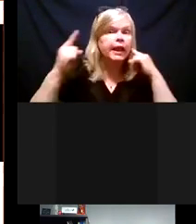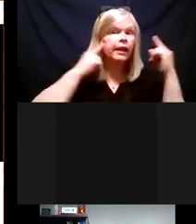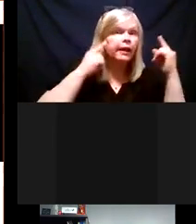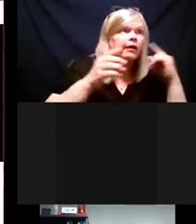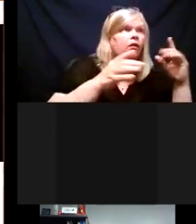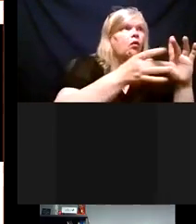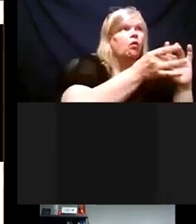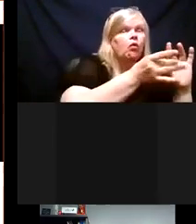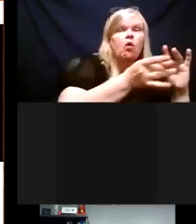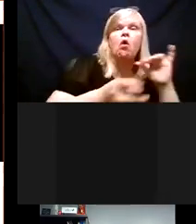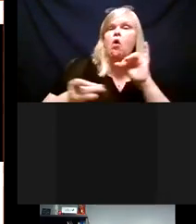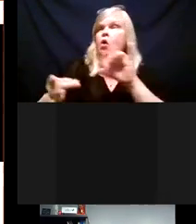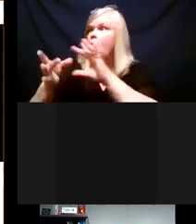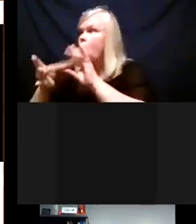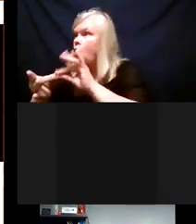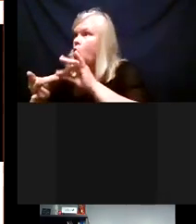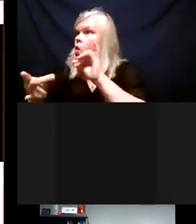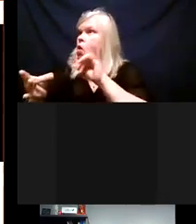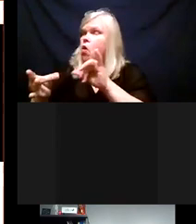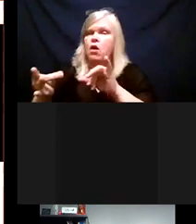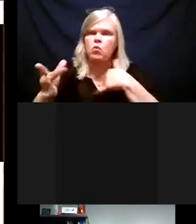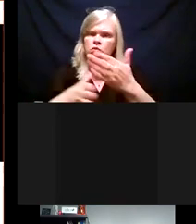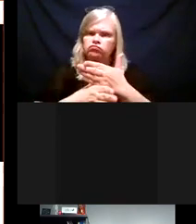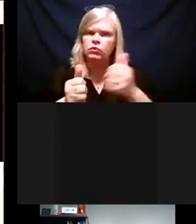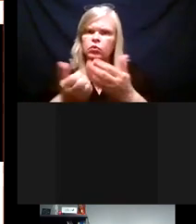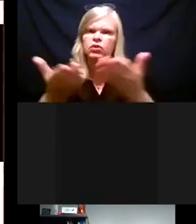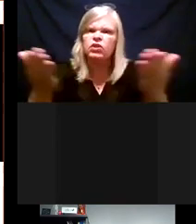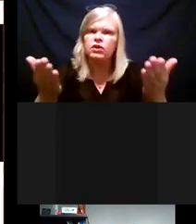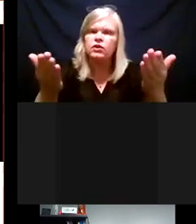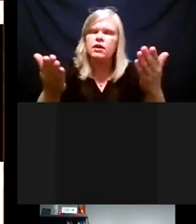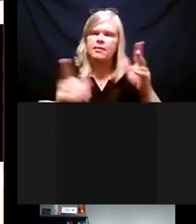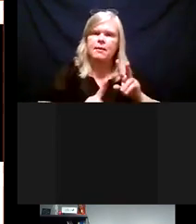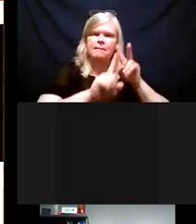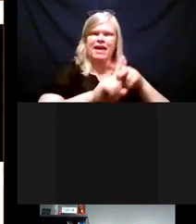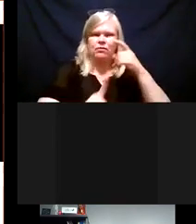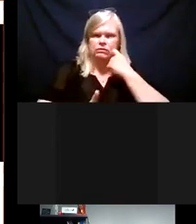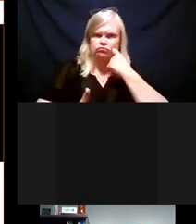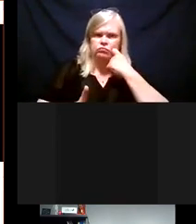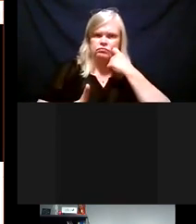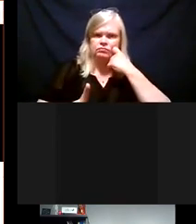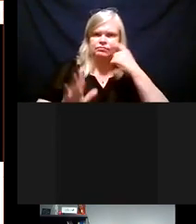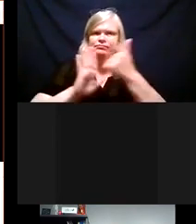THAT APPLY TO THE STATUTES THAT WE'VE TALKED ABOUT TODAY.